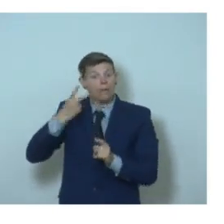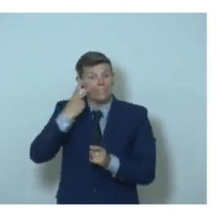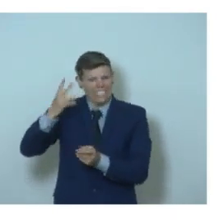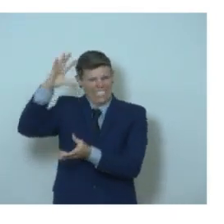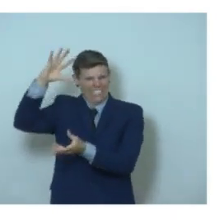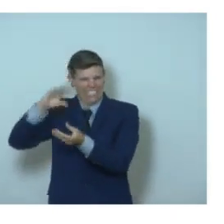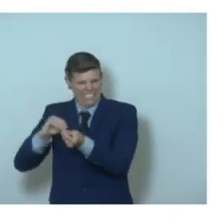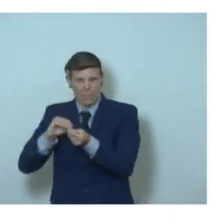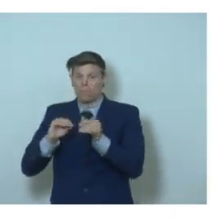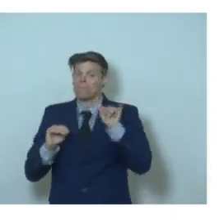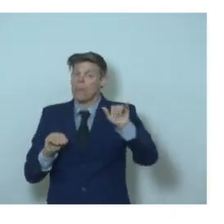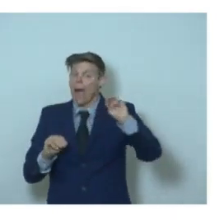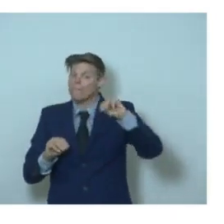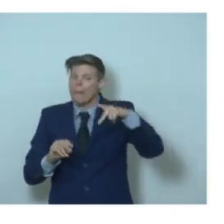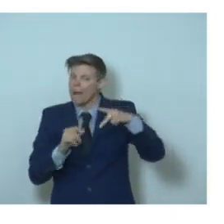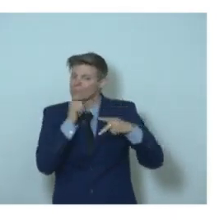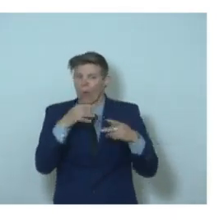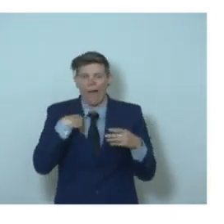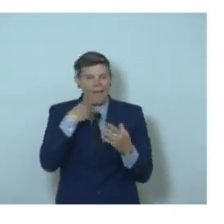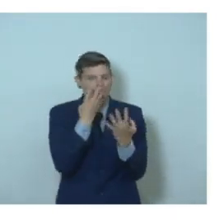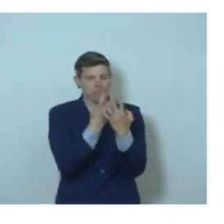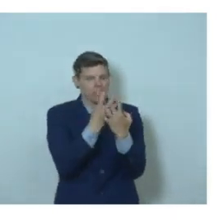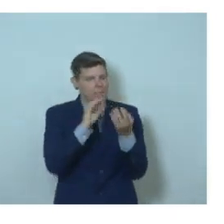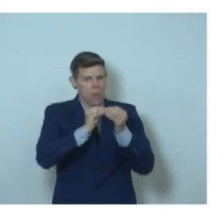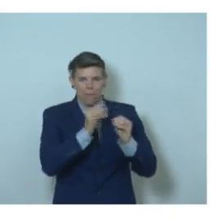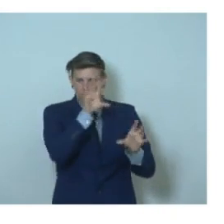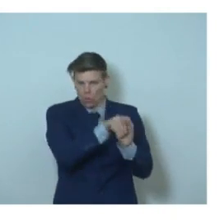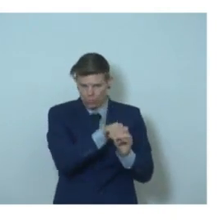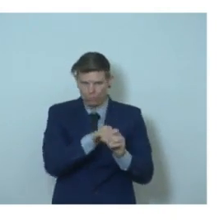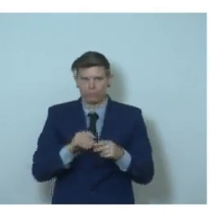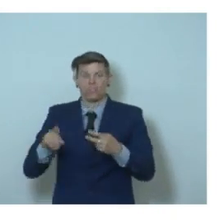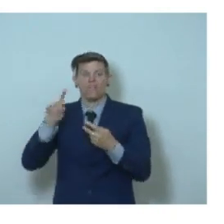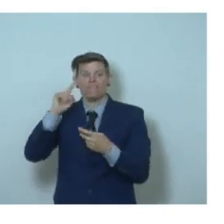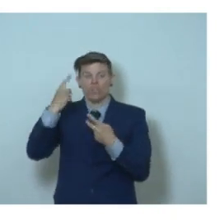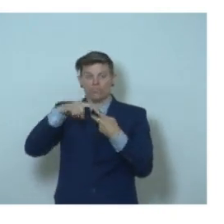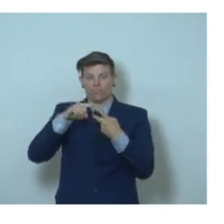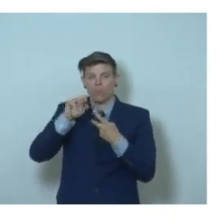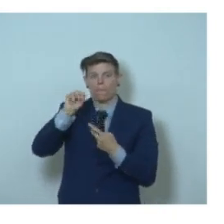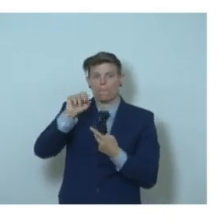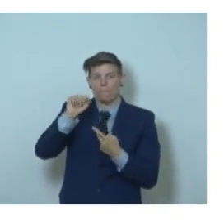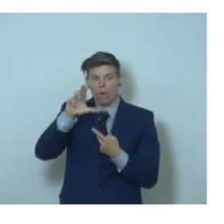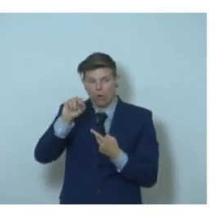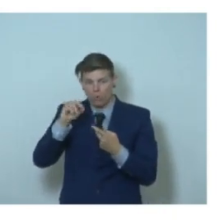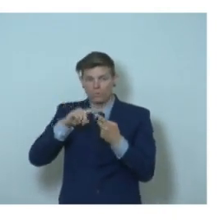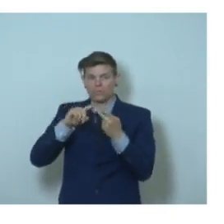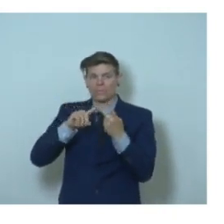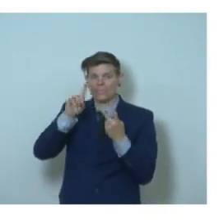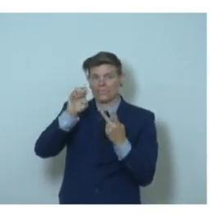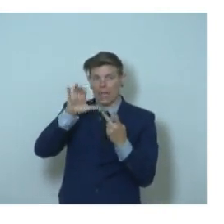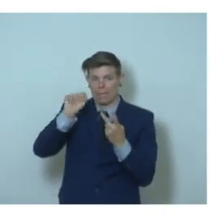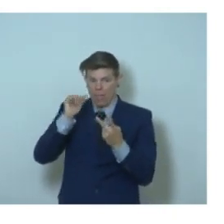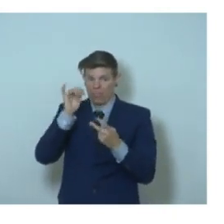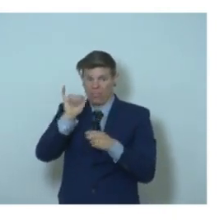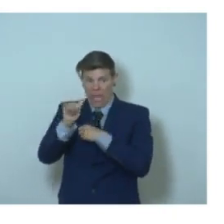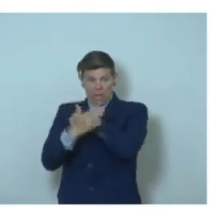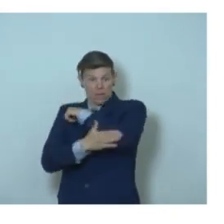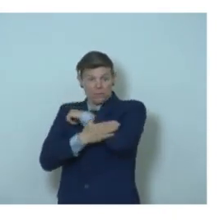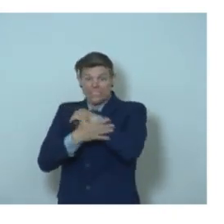BUT YOU WILL SEE THEM IN THE TOTALS THAT I’LL SHOW IN A LINE GRAPH IN LITTLE BIT.